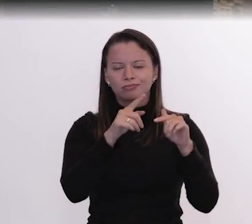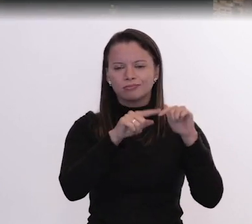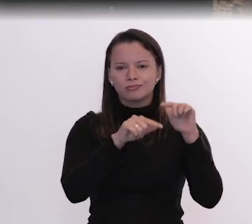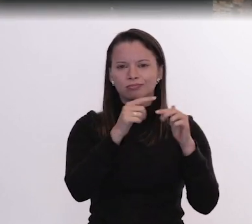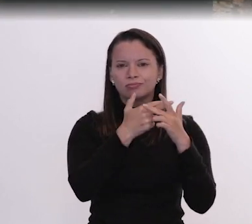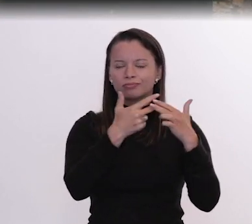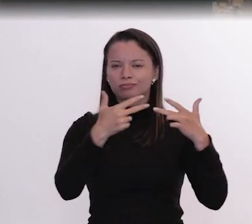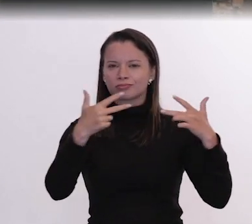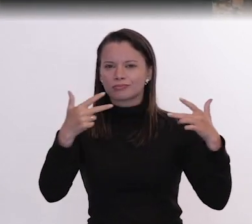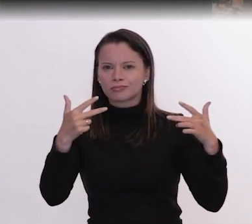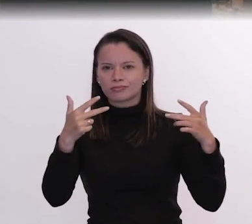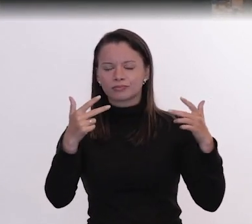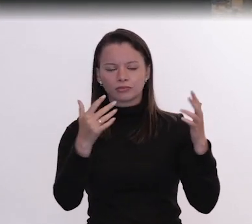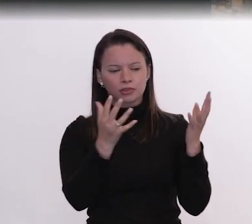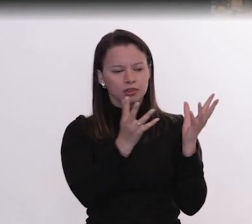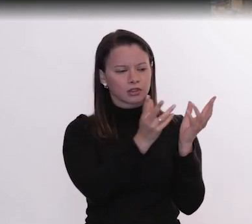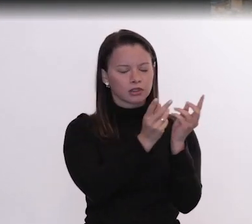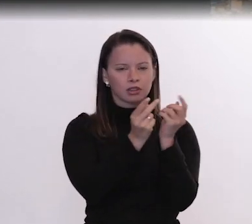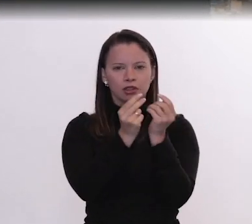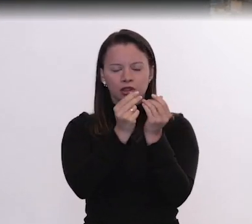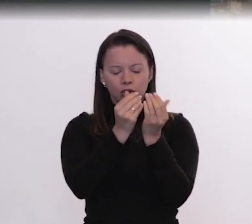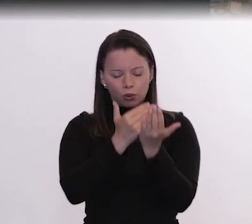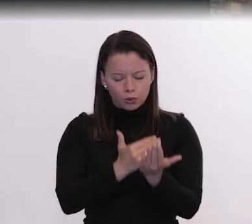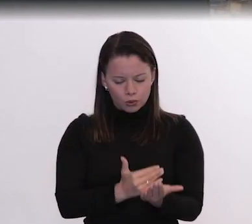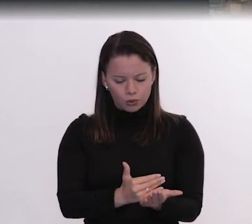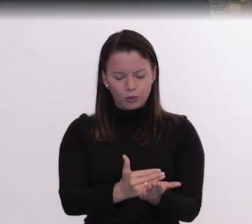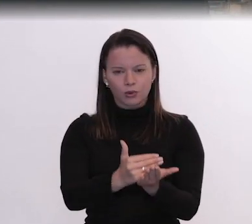extracted in nascent state by the sculptor,